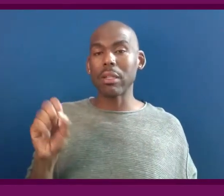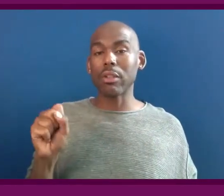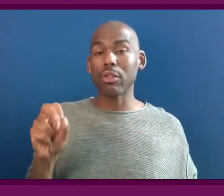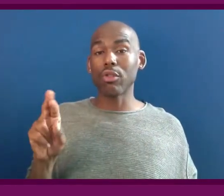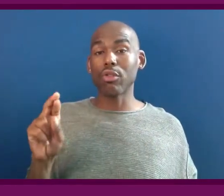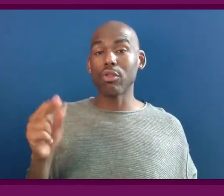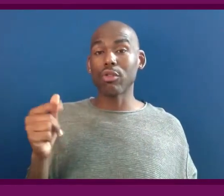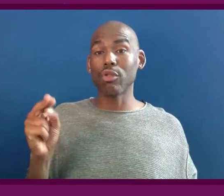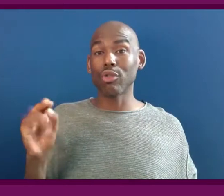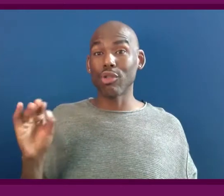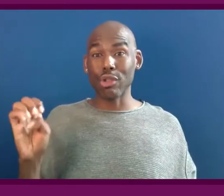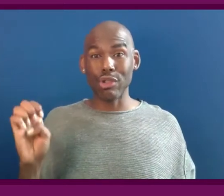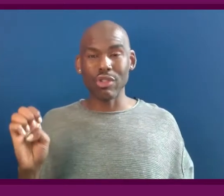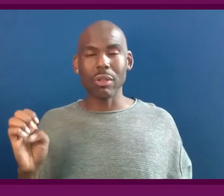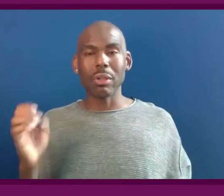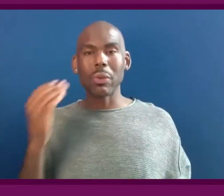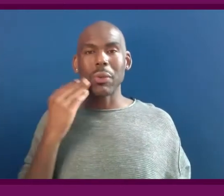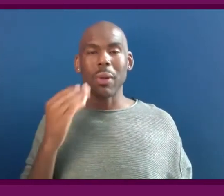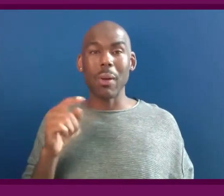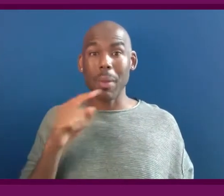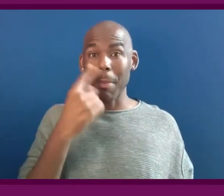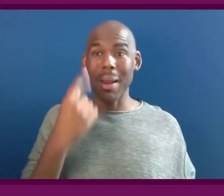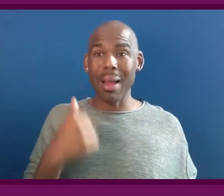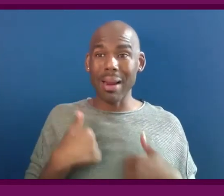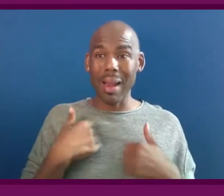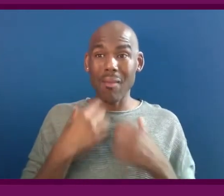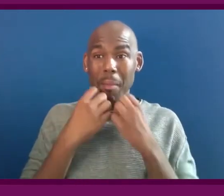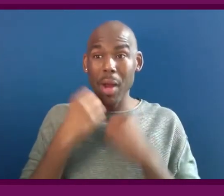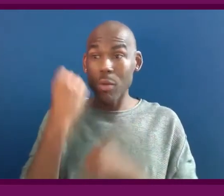That Black Lives Matter protests that are continually happening.